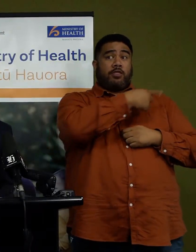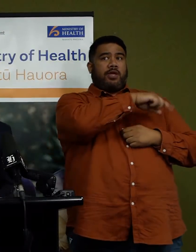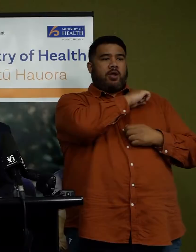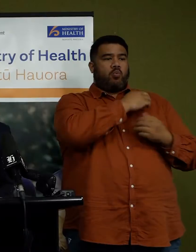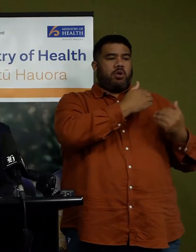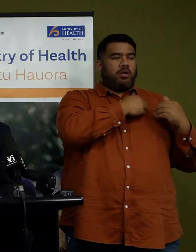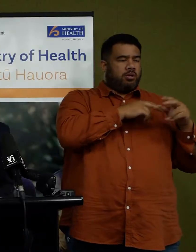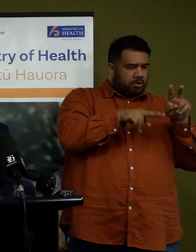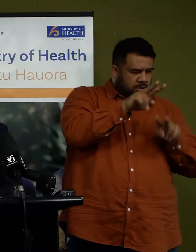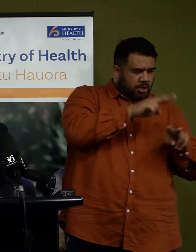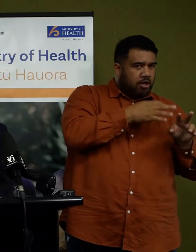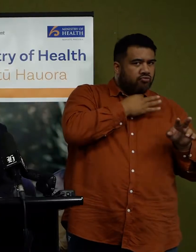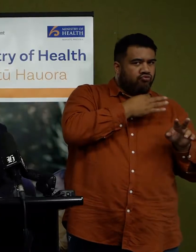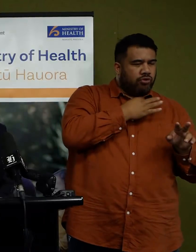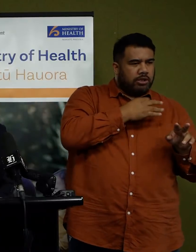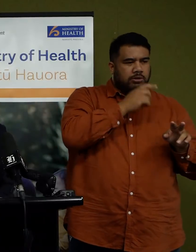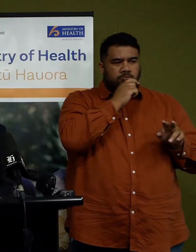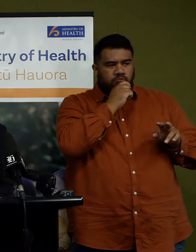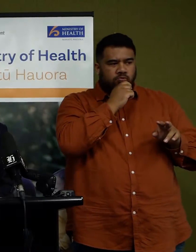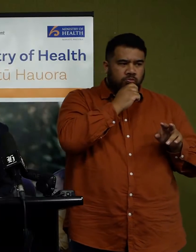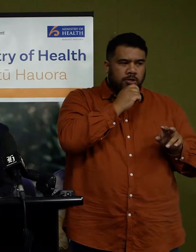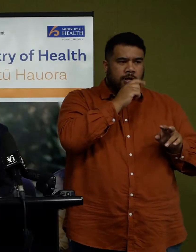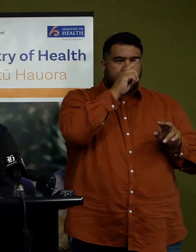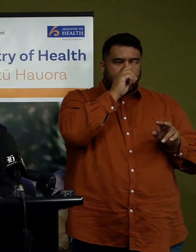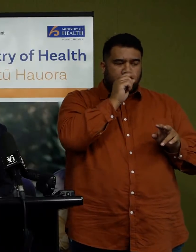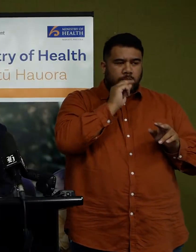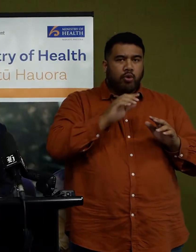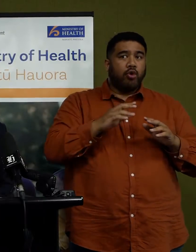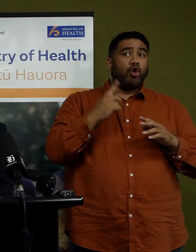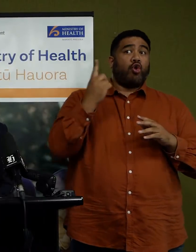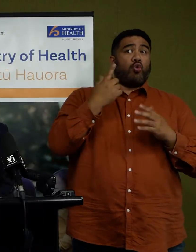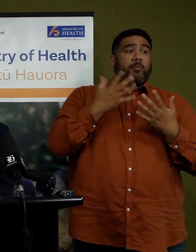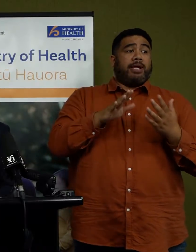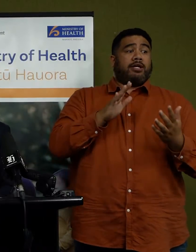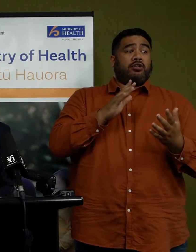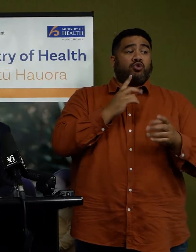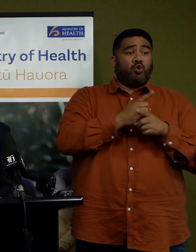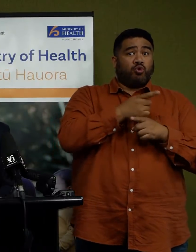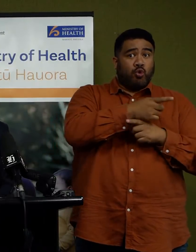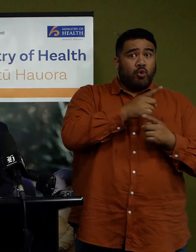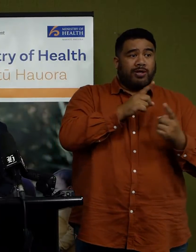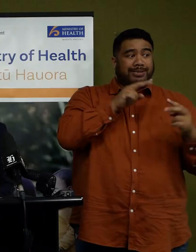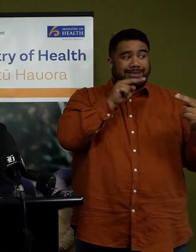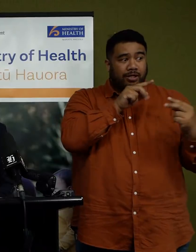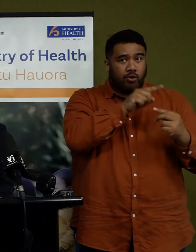and ensuring that any potential for close or casual contacts is appropriately traced. I don't have the detail.